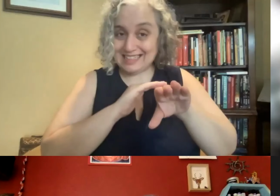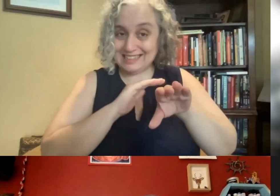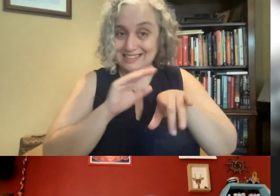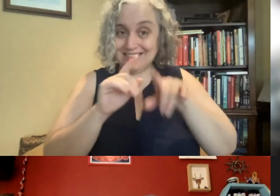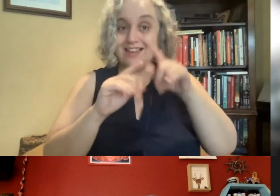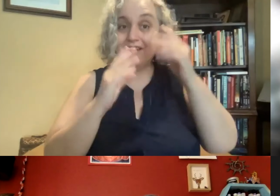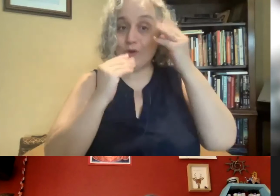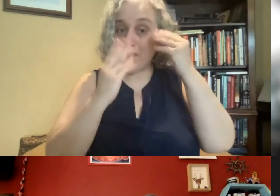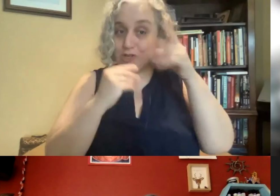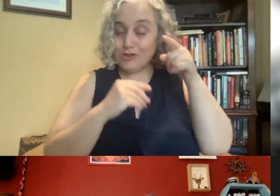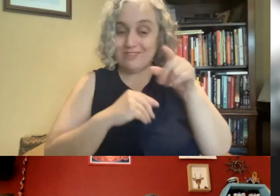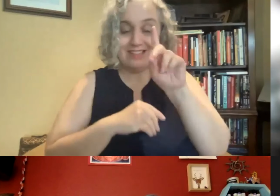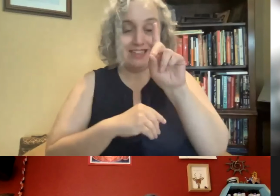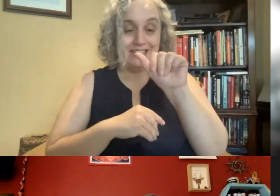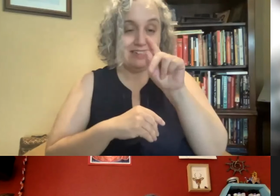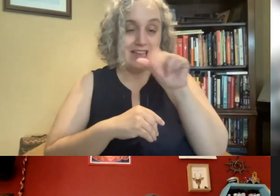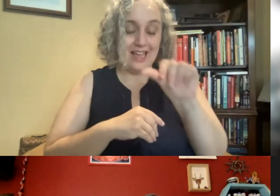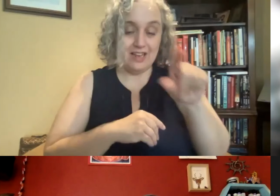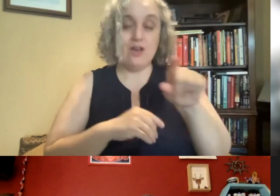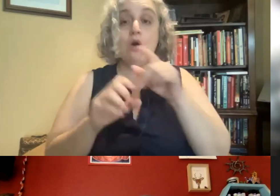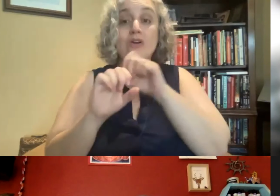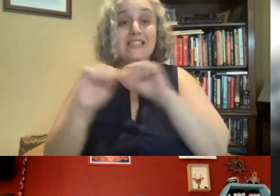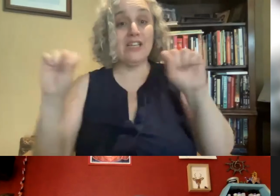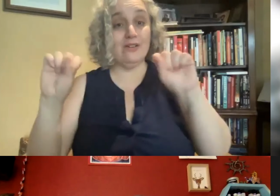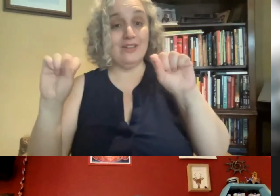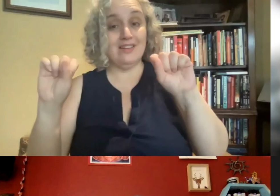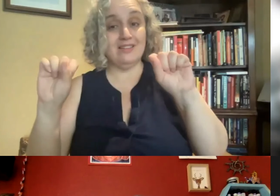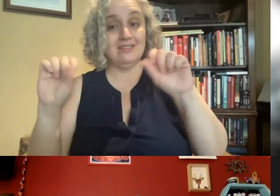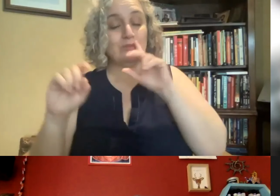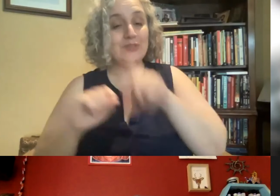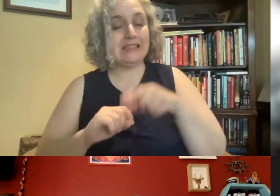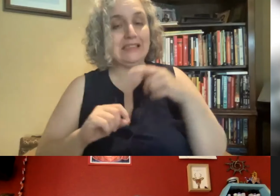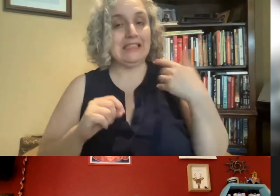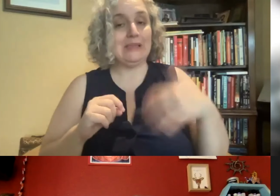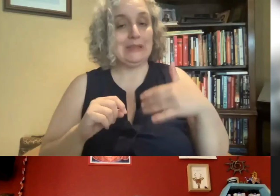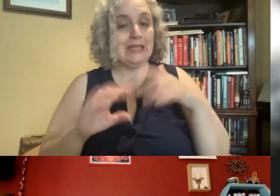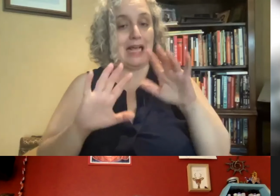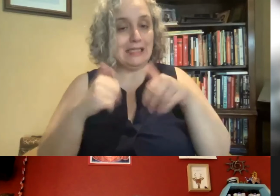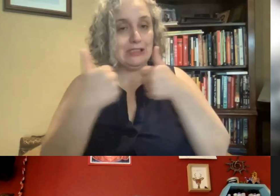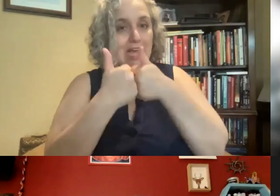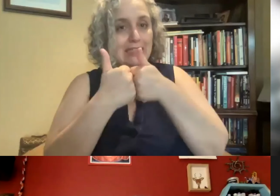That challenge. Jutta Treviranus: Yeah. I think here,